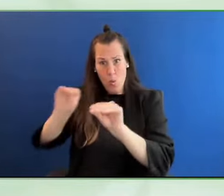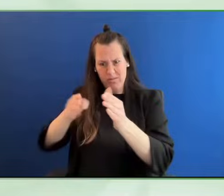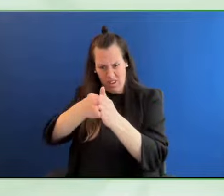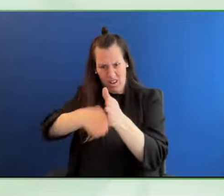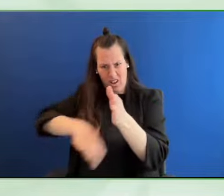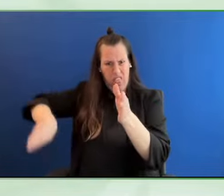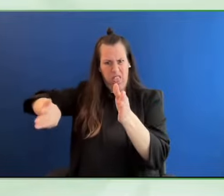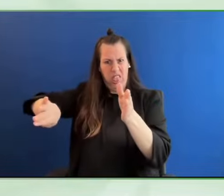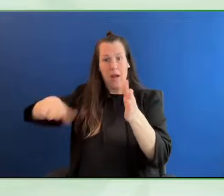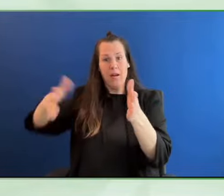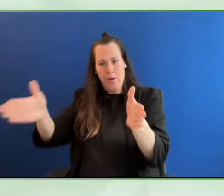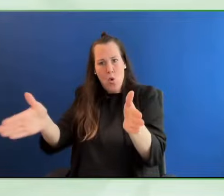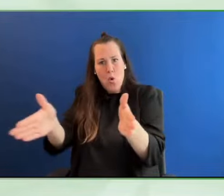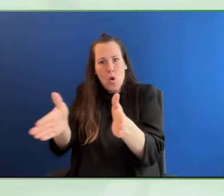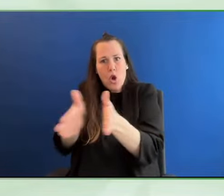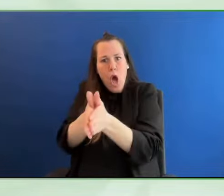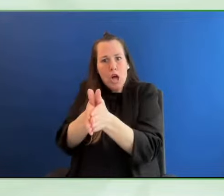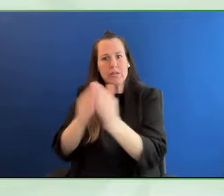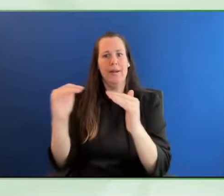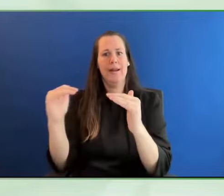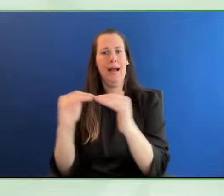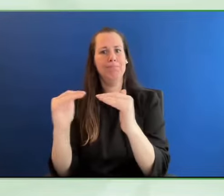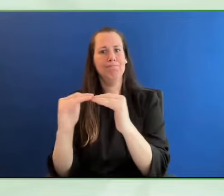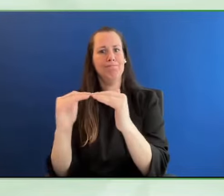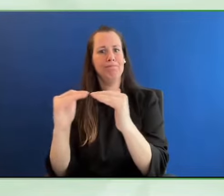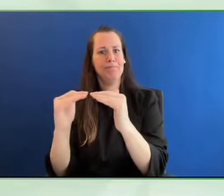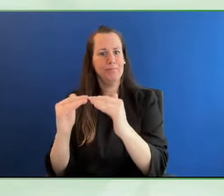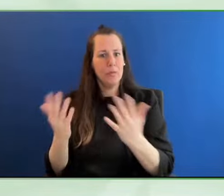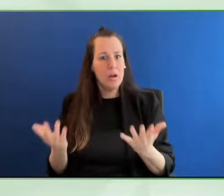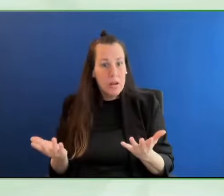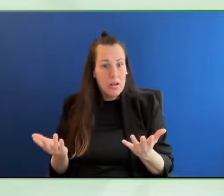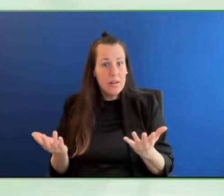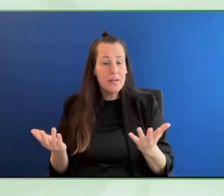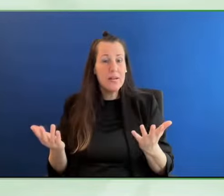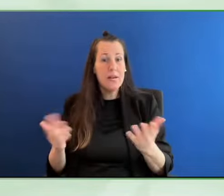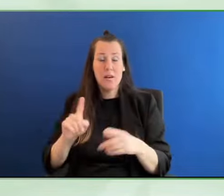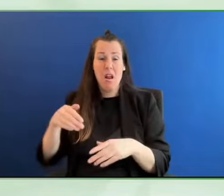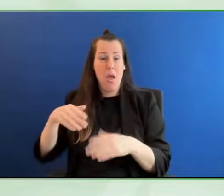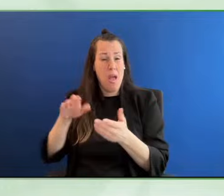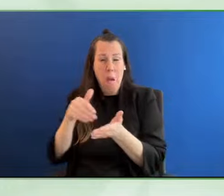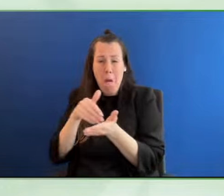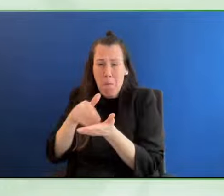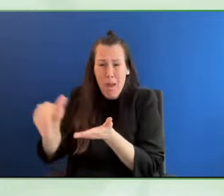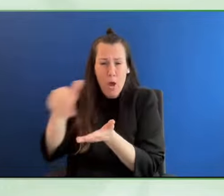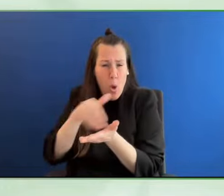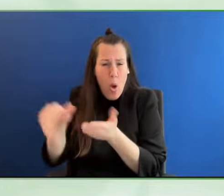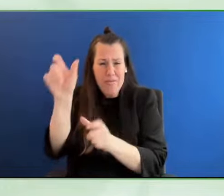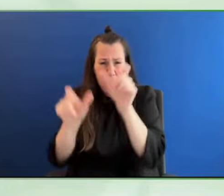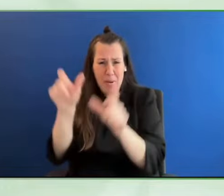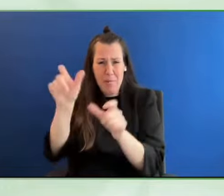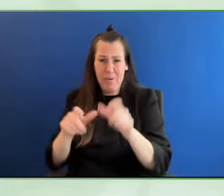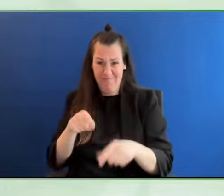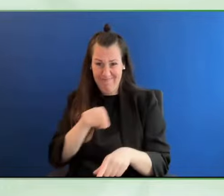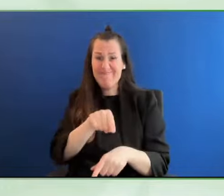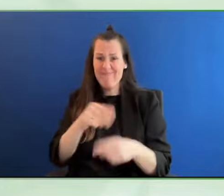Looking directly at the schools that people bring with them, we are able to transcend